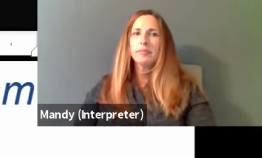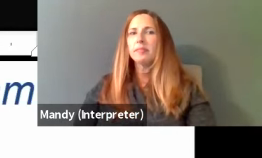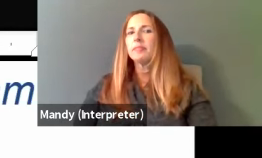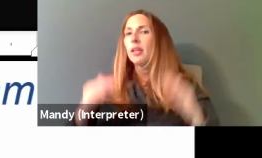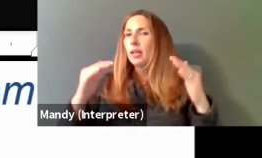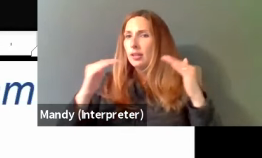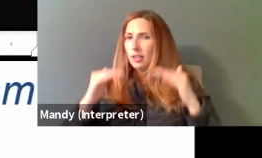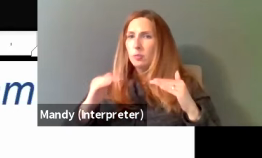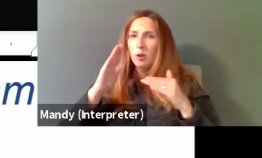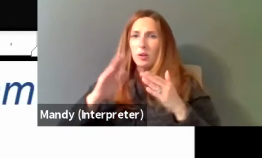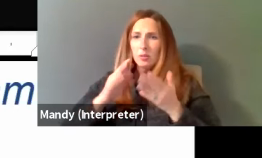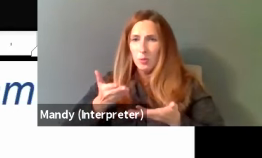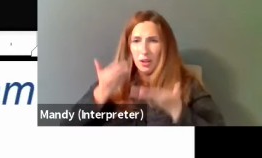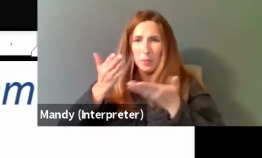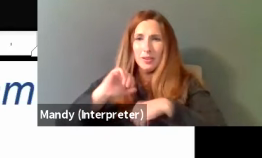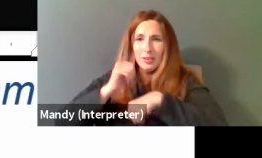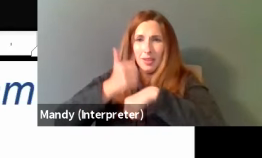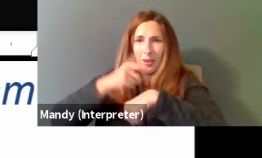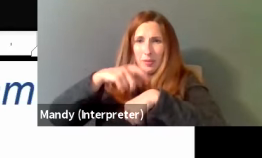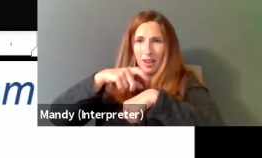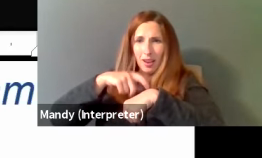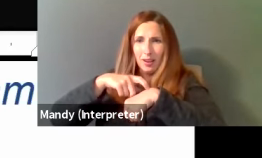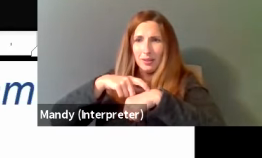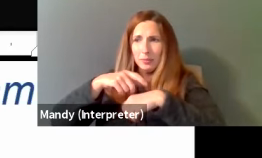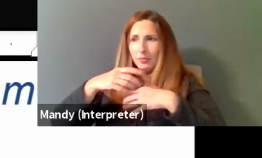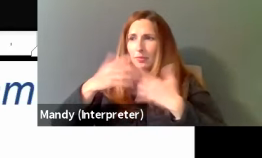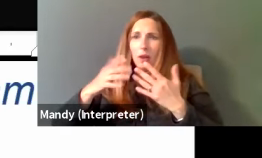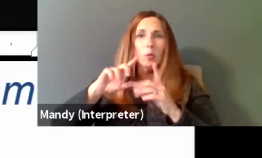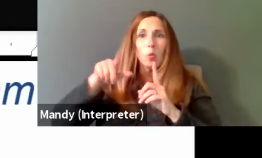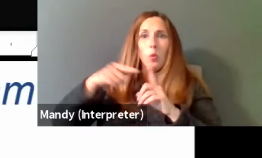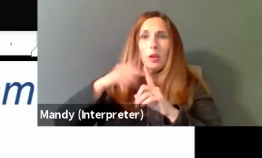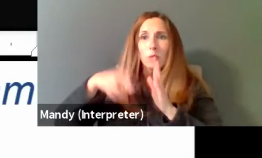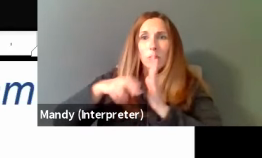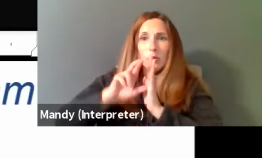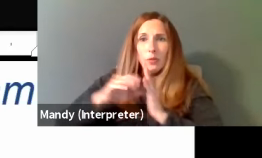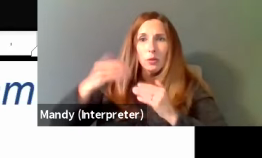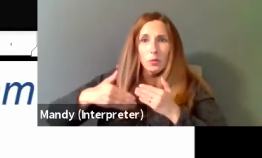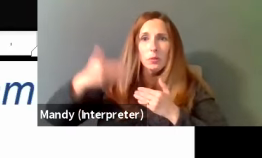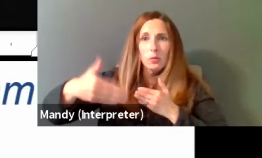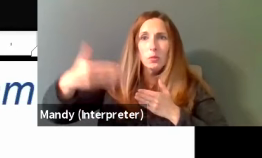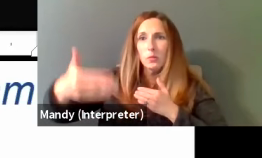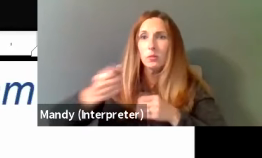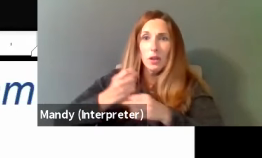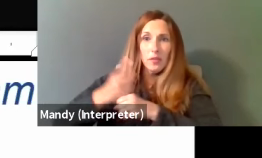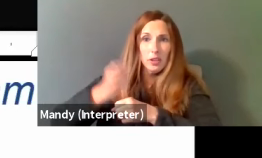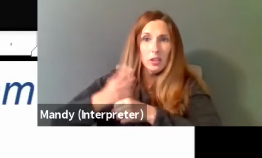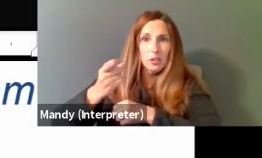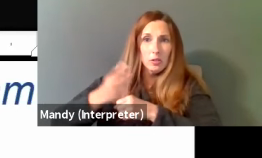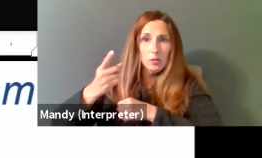or every year, the bigger your organization is the more important it would be to get this